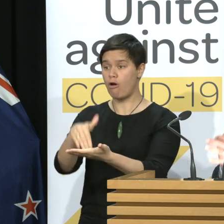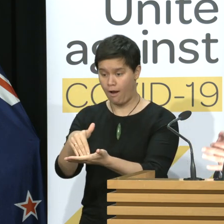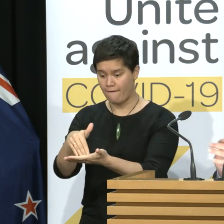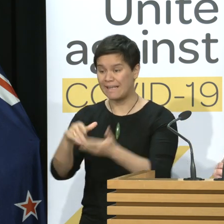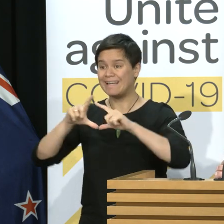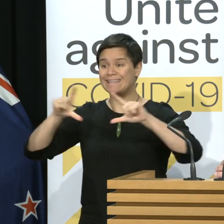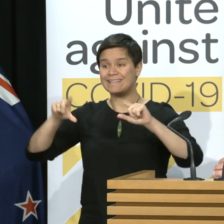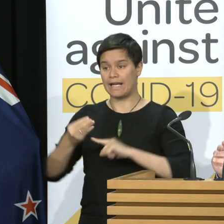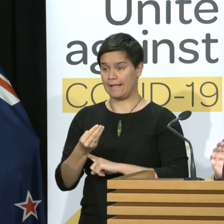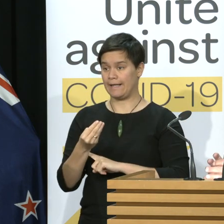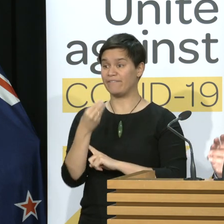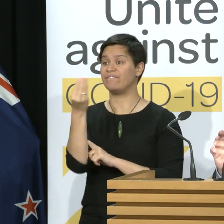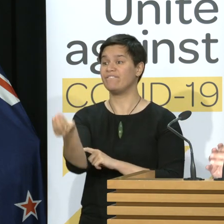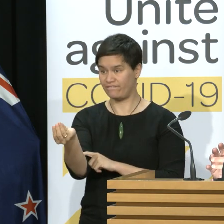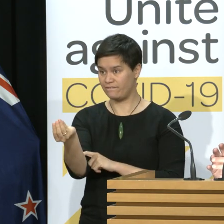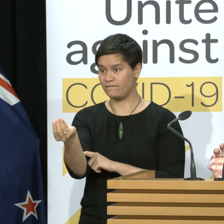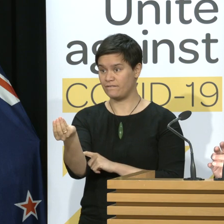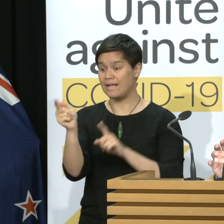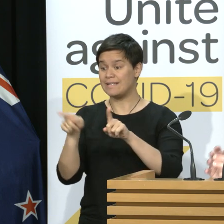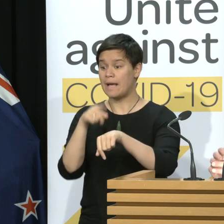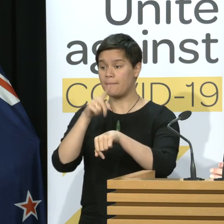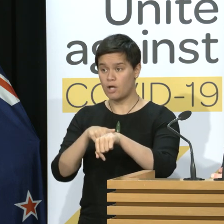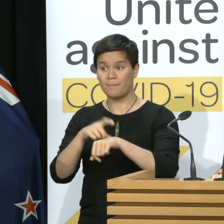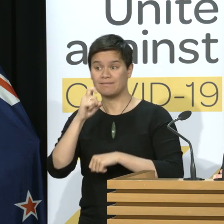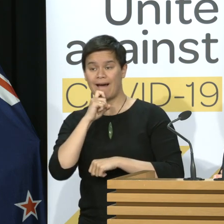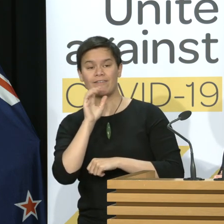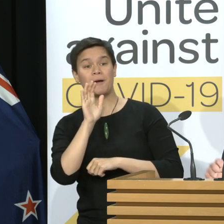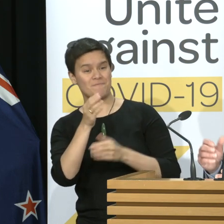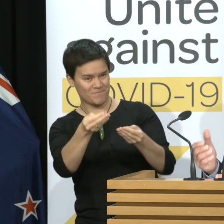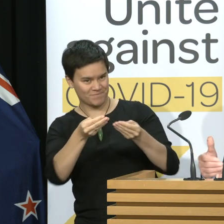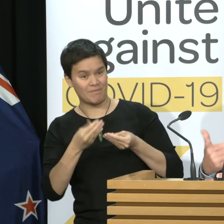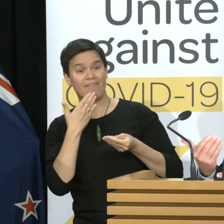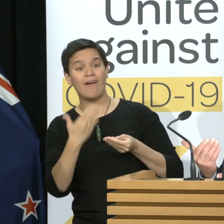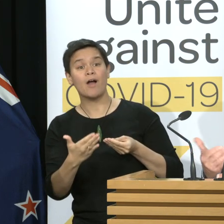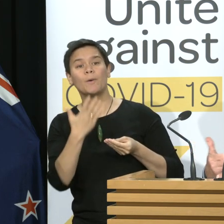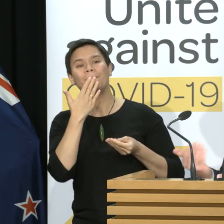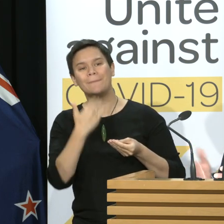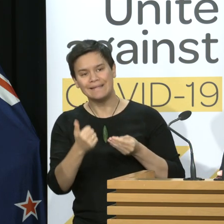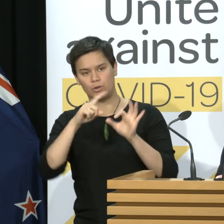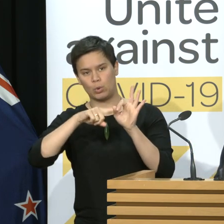And they can be encouraged to scan the QR code. And that's the conversation that's